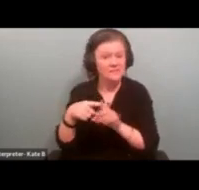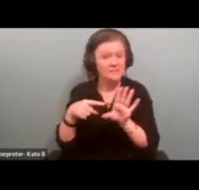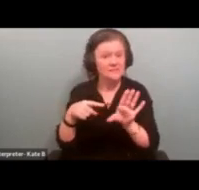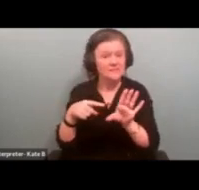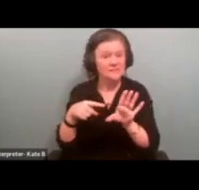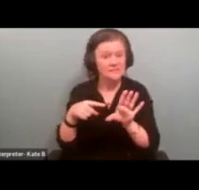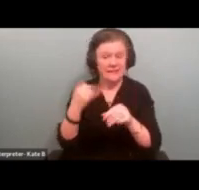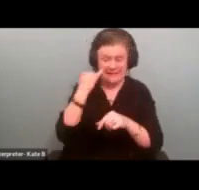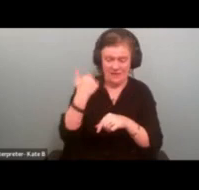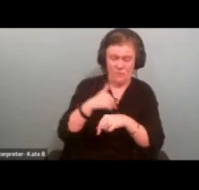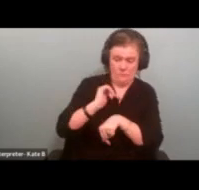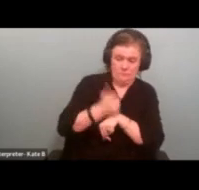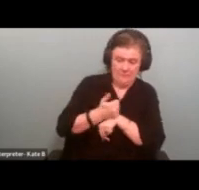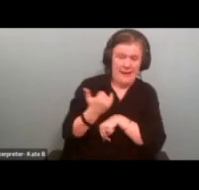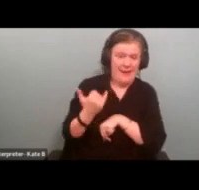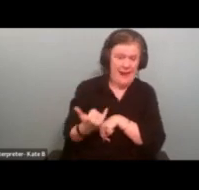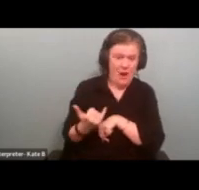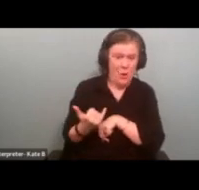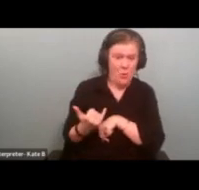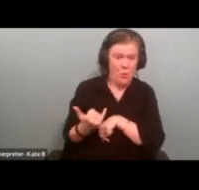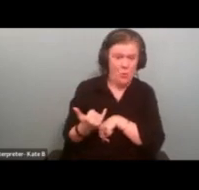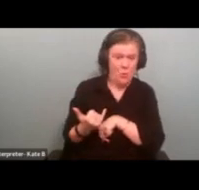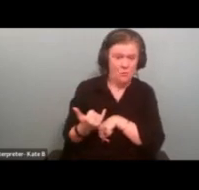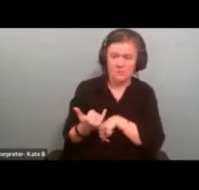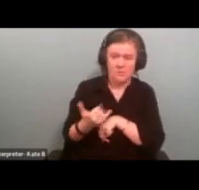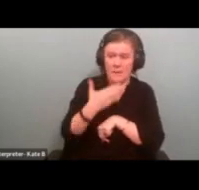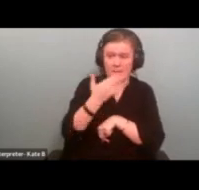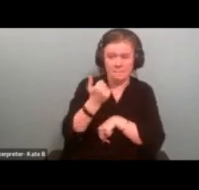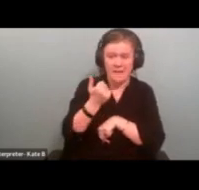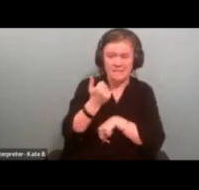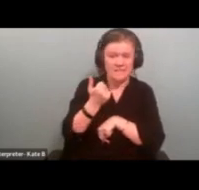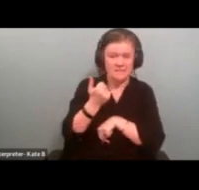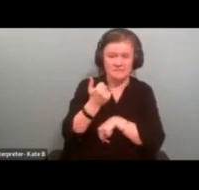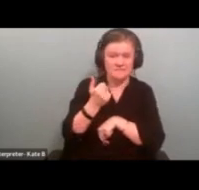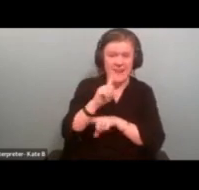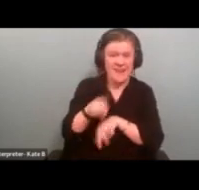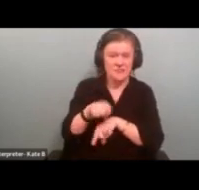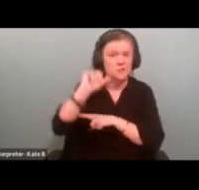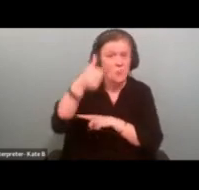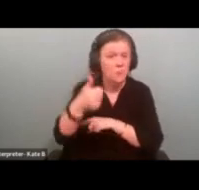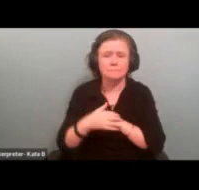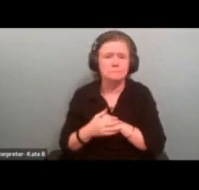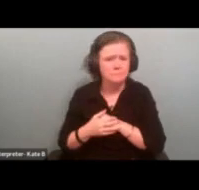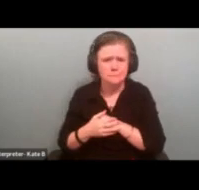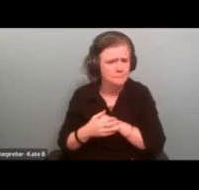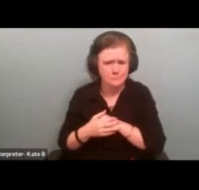we put in place now may not be the best plan tomorrow. And that we're all going to come back